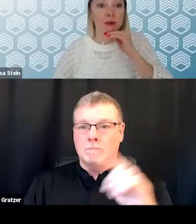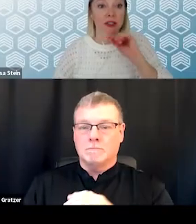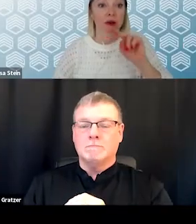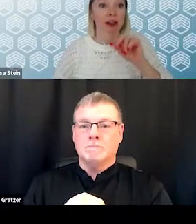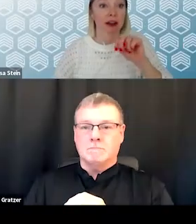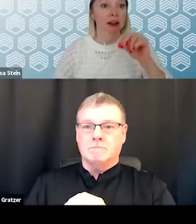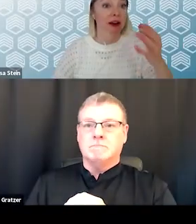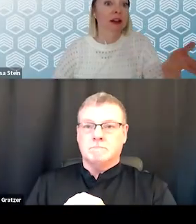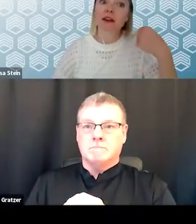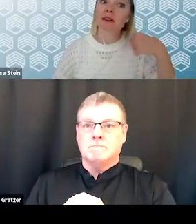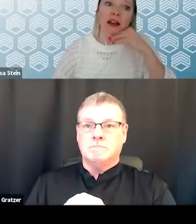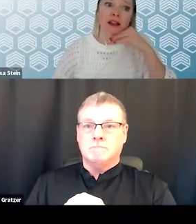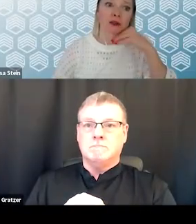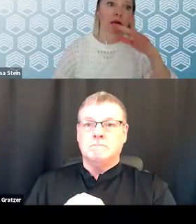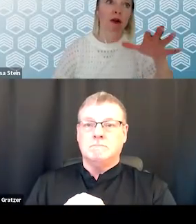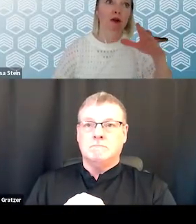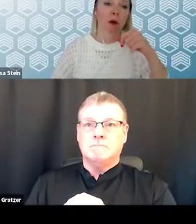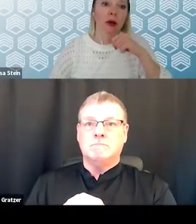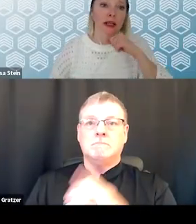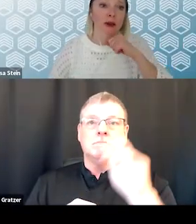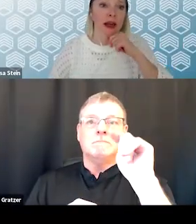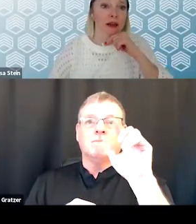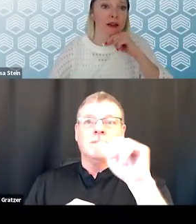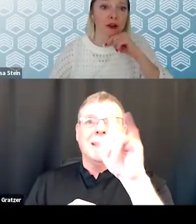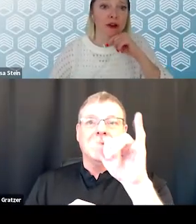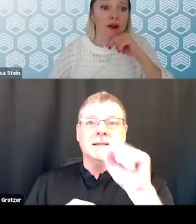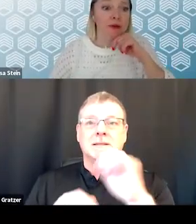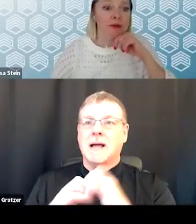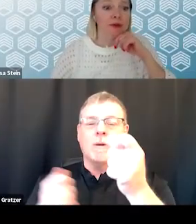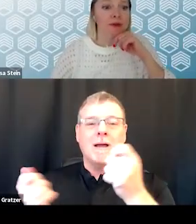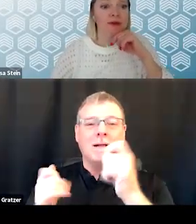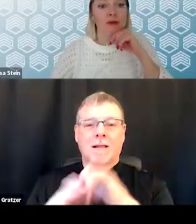that's a really great connection there. Tandis, how do you all handle that in Denver?